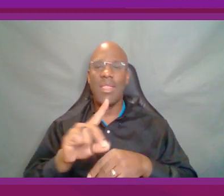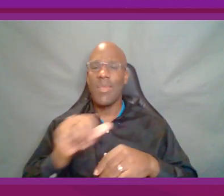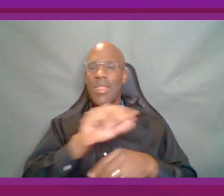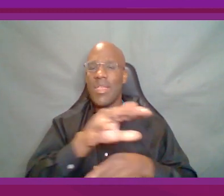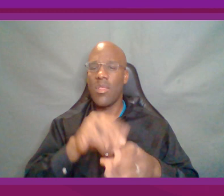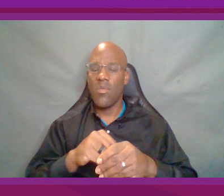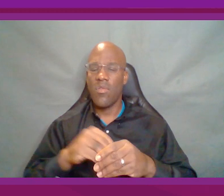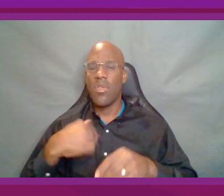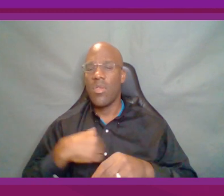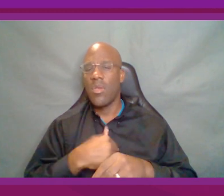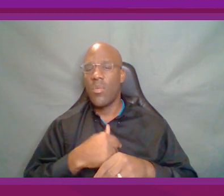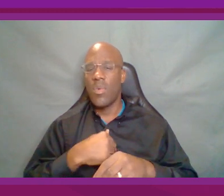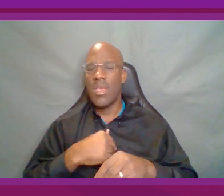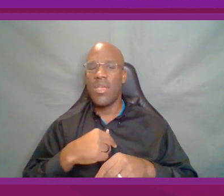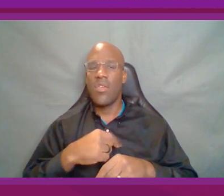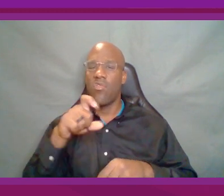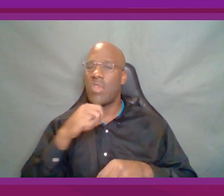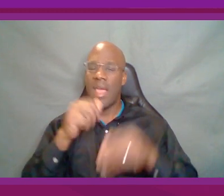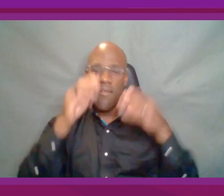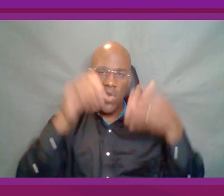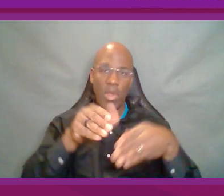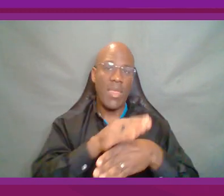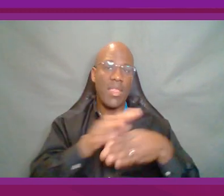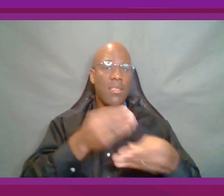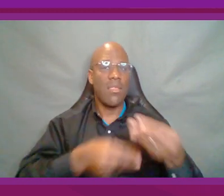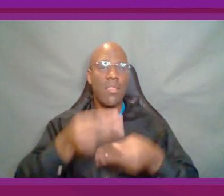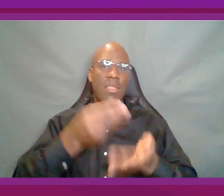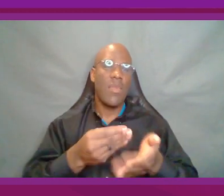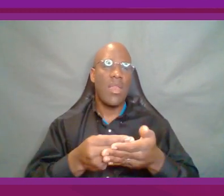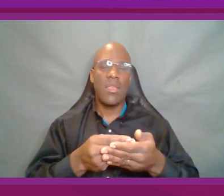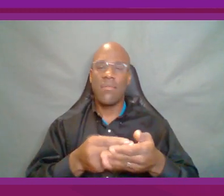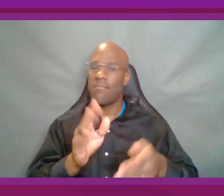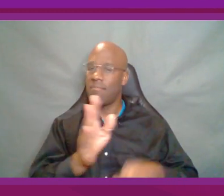great we could get past talking about the business case, rather than focusing on what's the